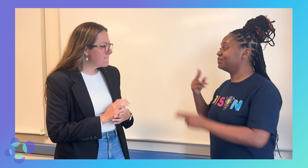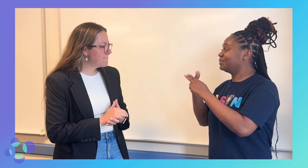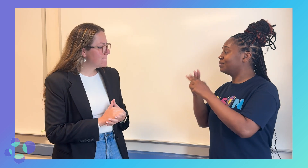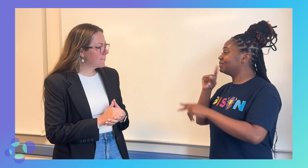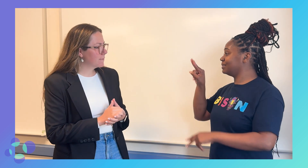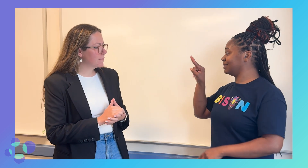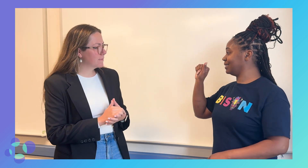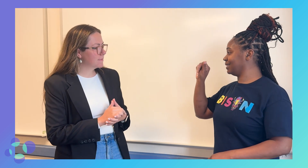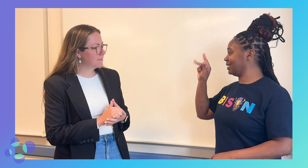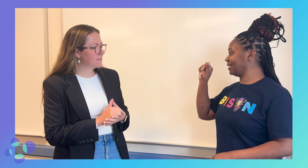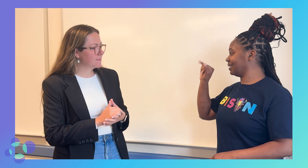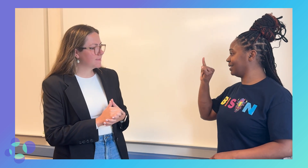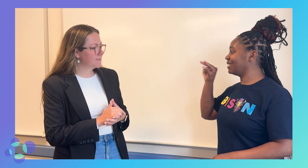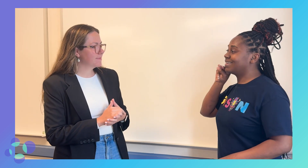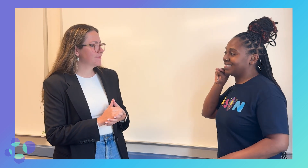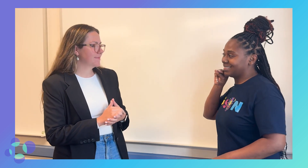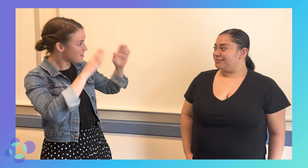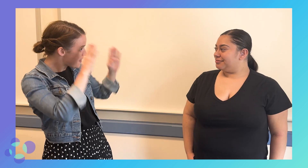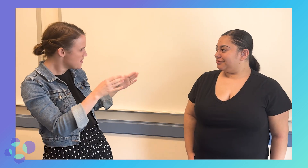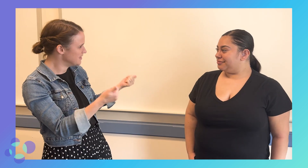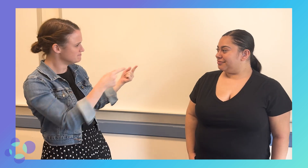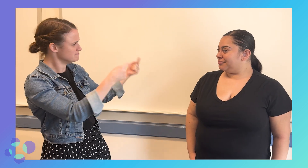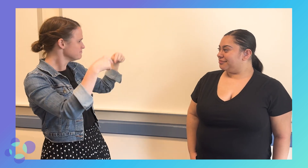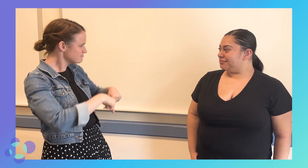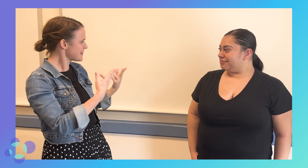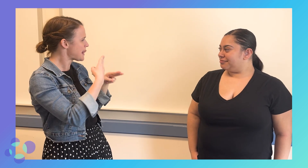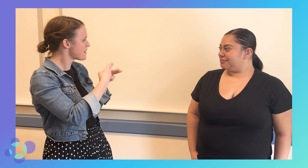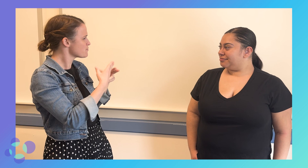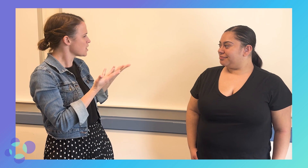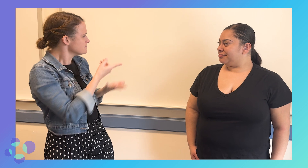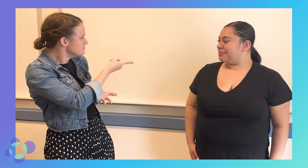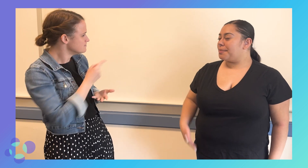My name is Nakai. Hello! Great to see you here. What’s your name?